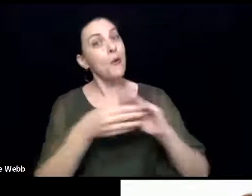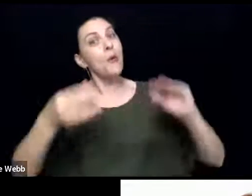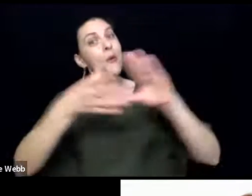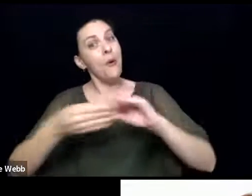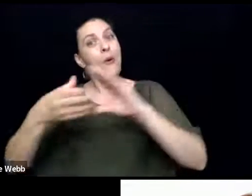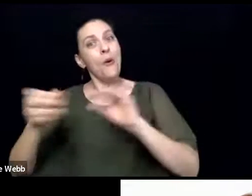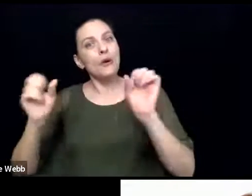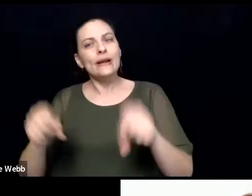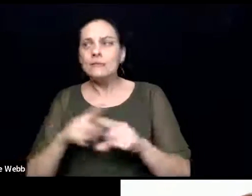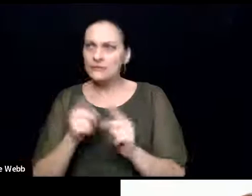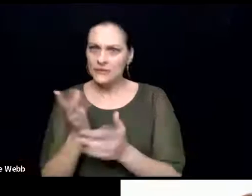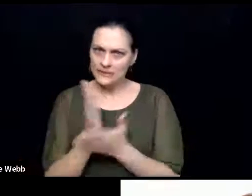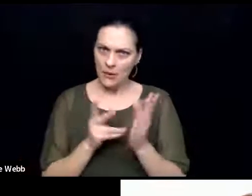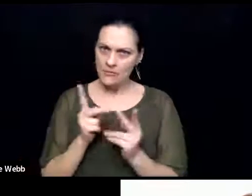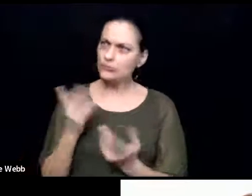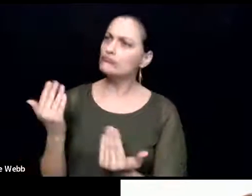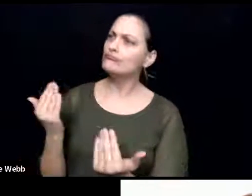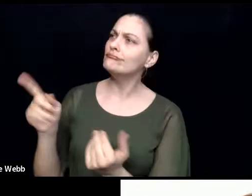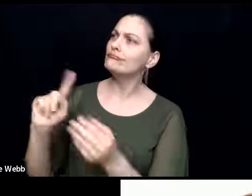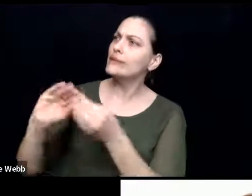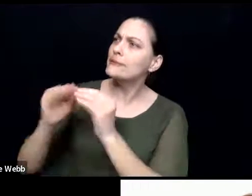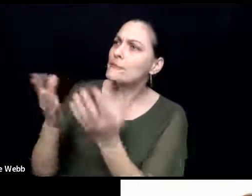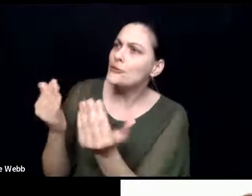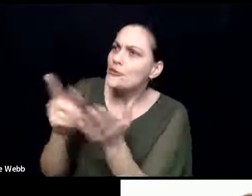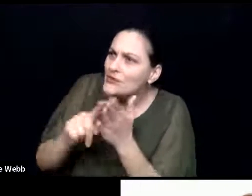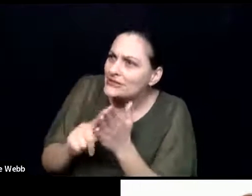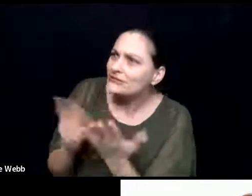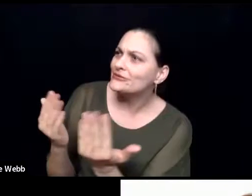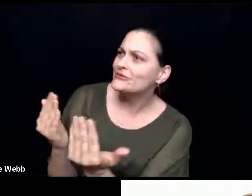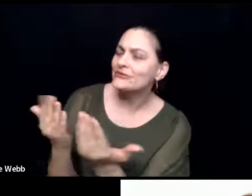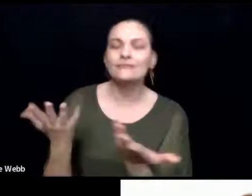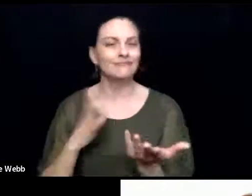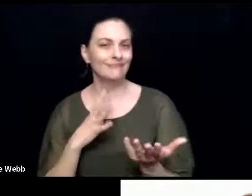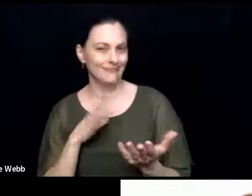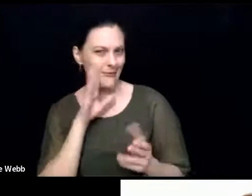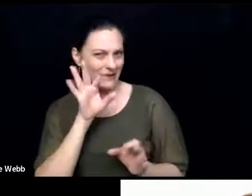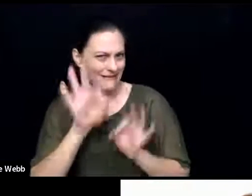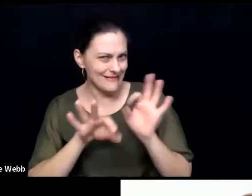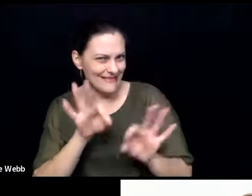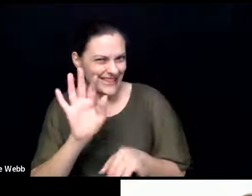I found out that, you know, it is interesting because right after that there was these New York